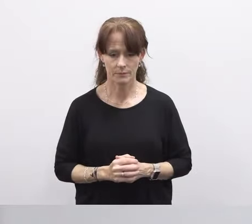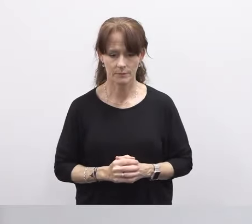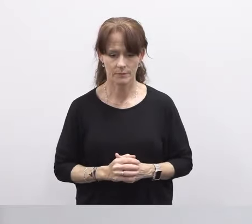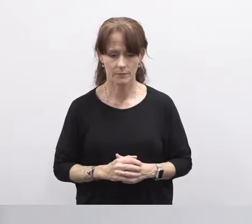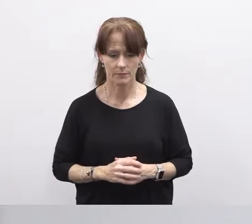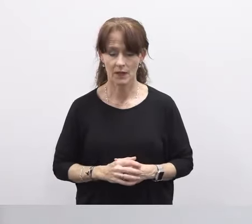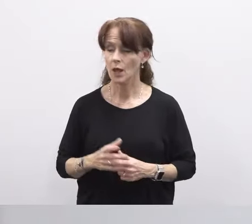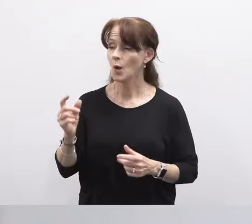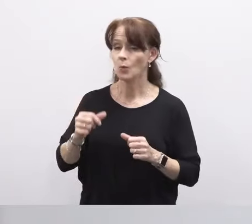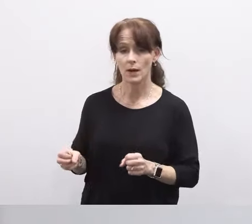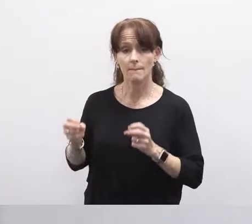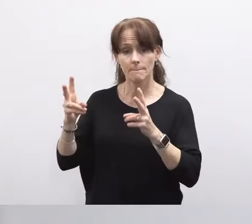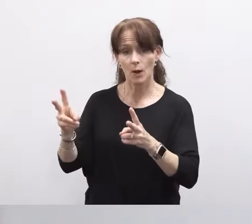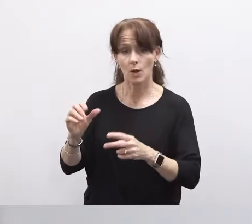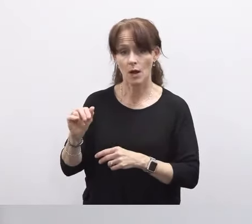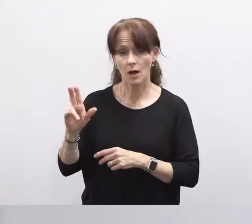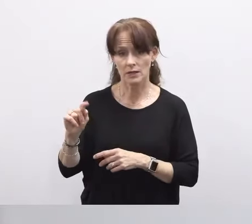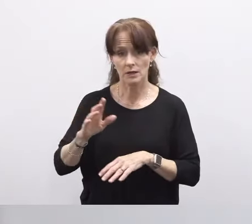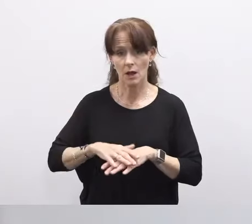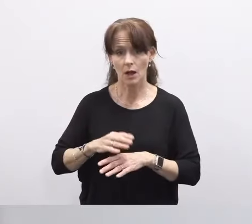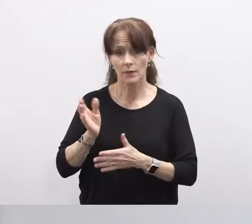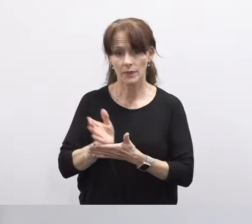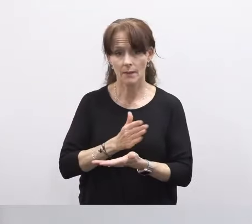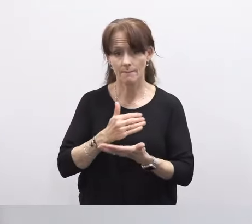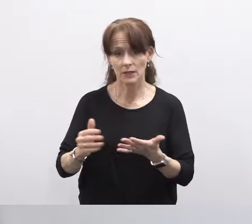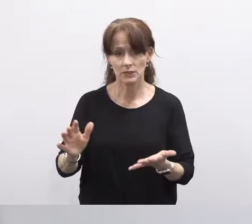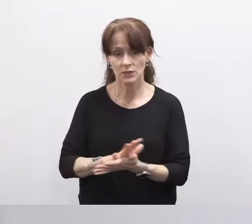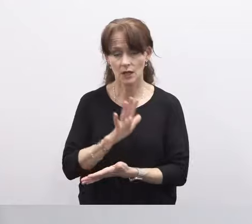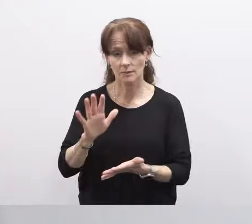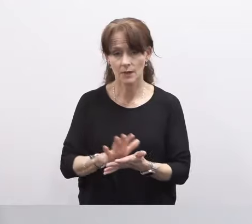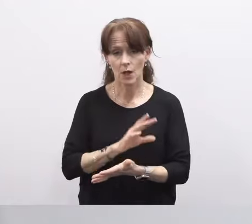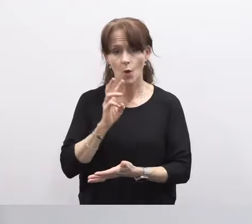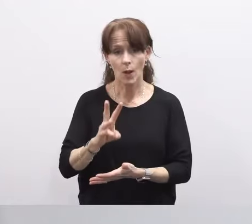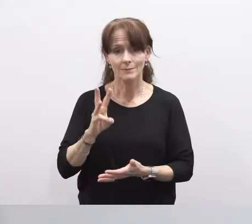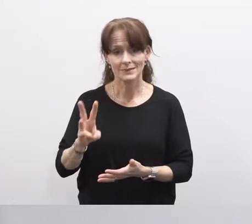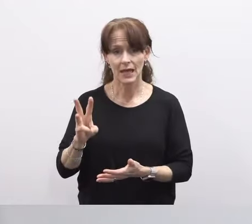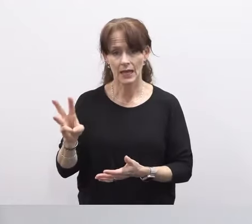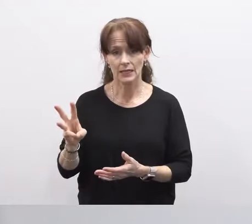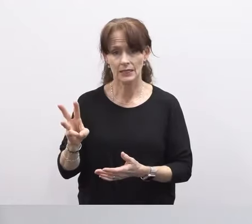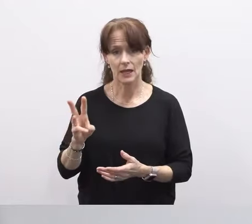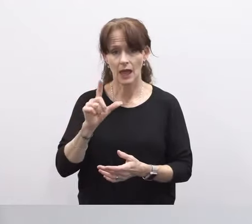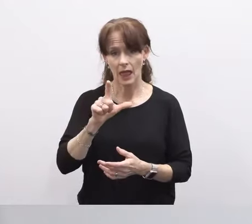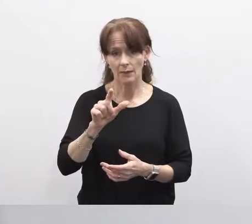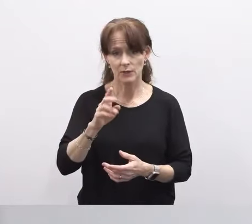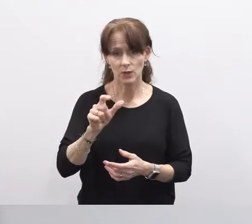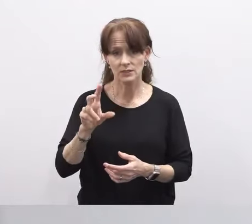So we post our audits on our budget documents website that resides on the LBUSD website.